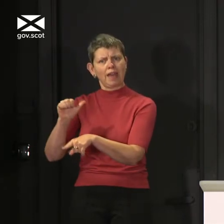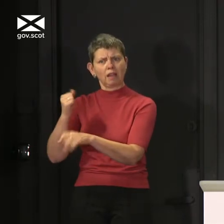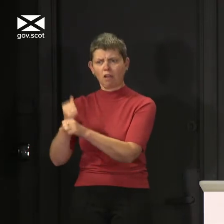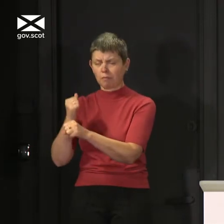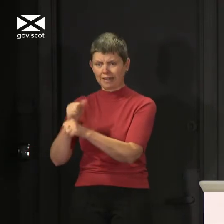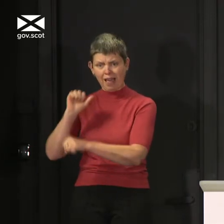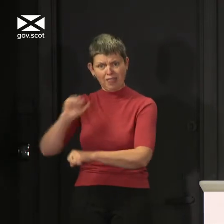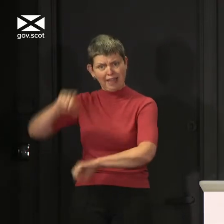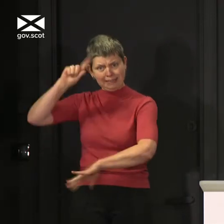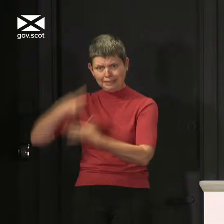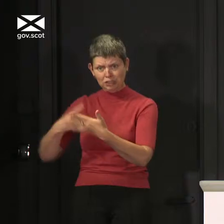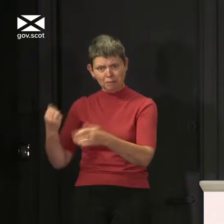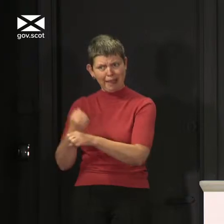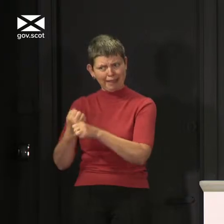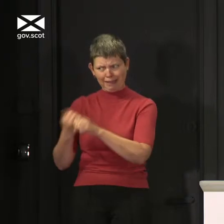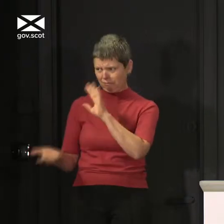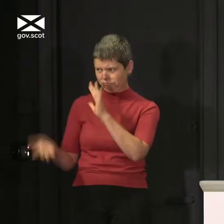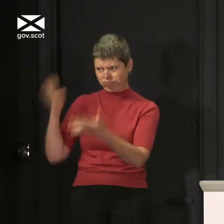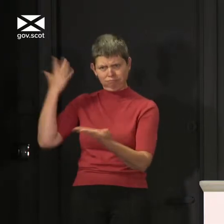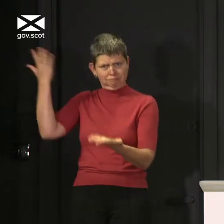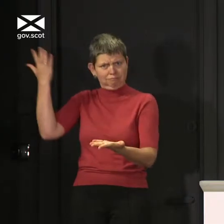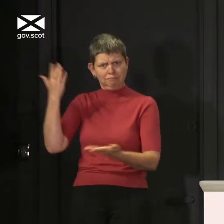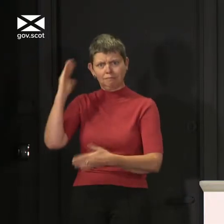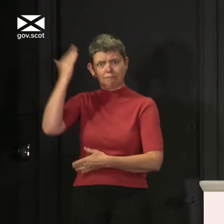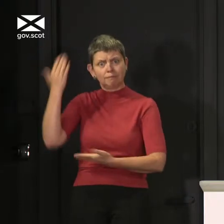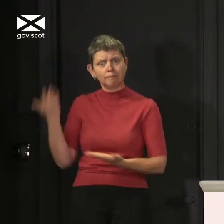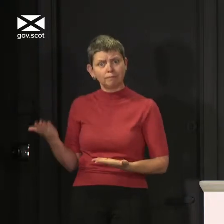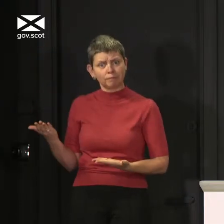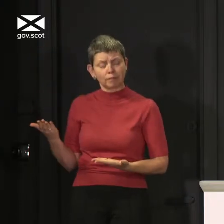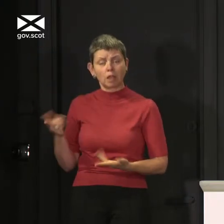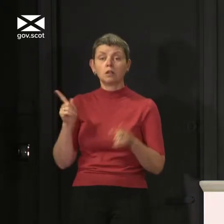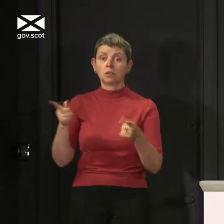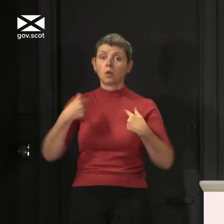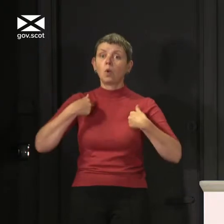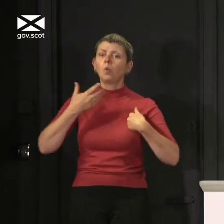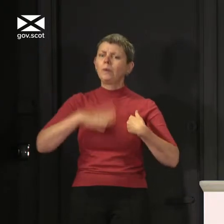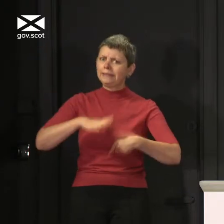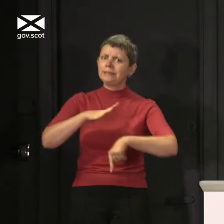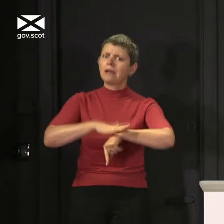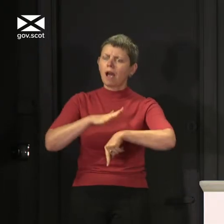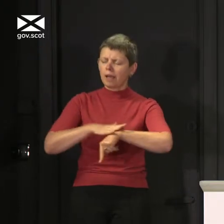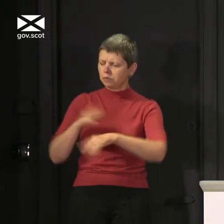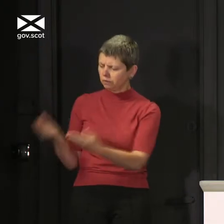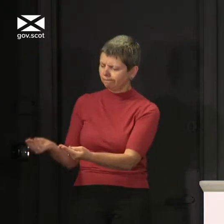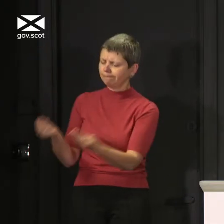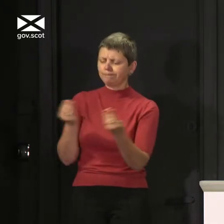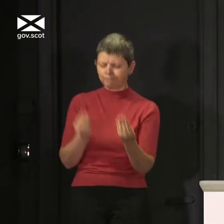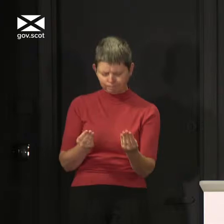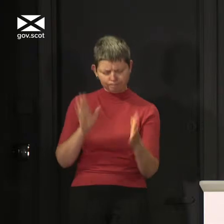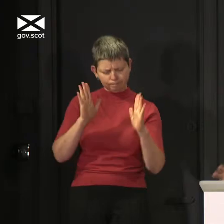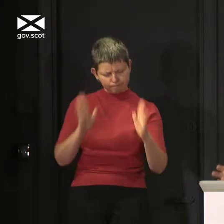making process. So we will take time to properly and rationally consider this before, hopefully